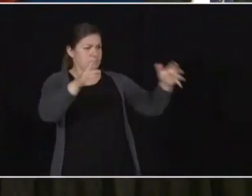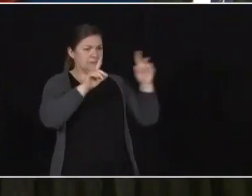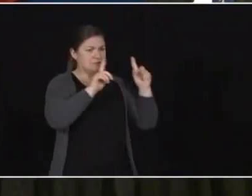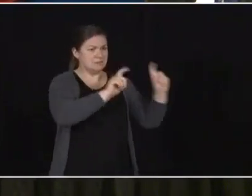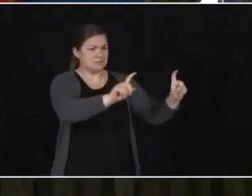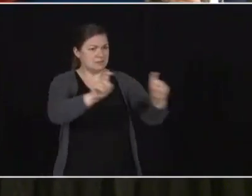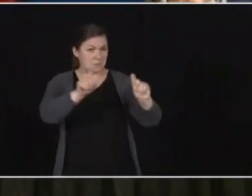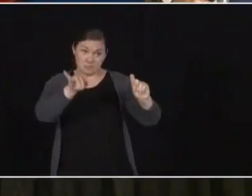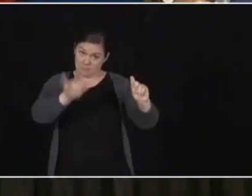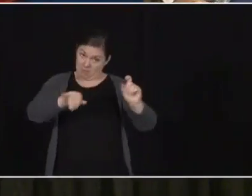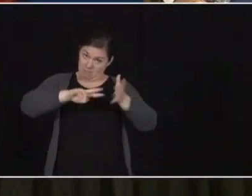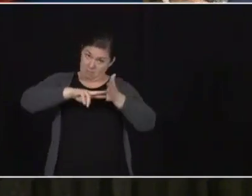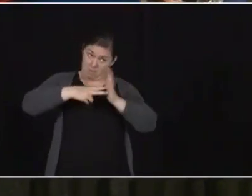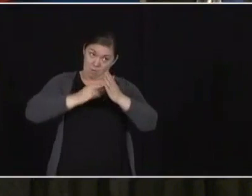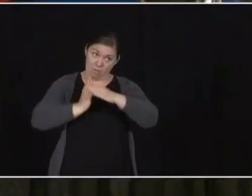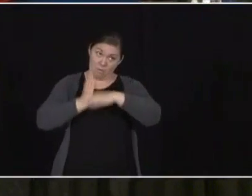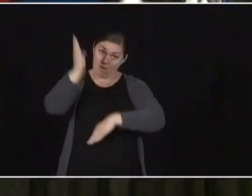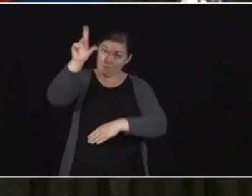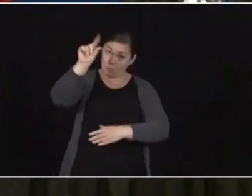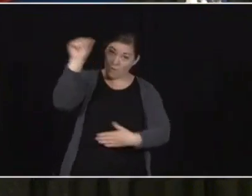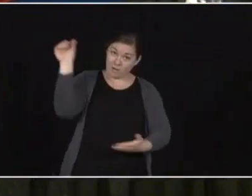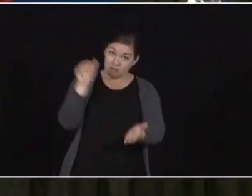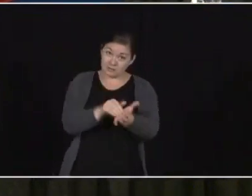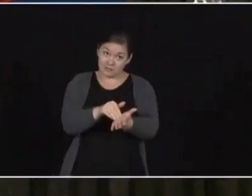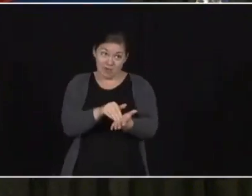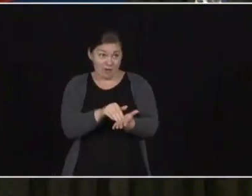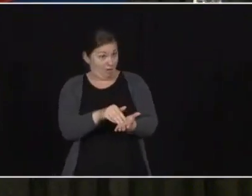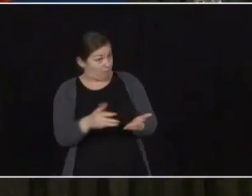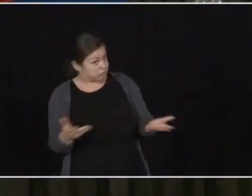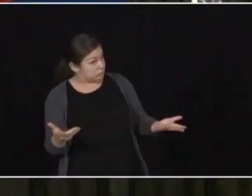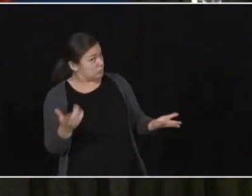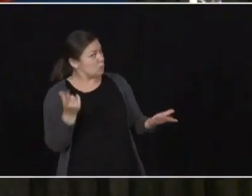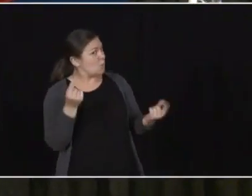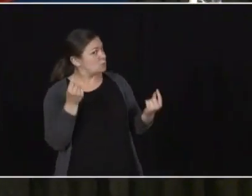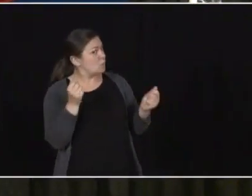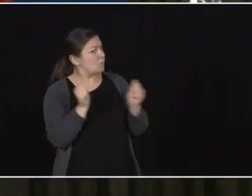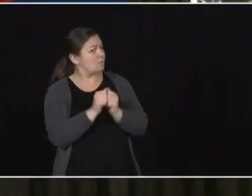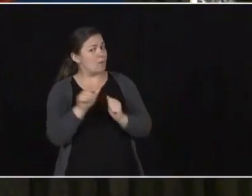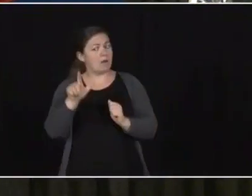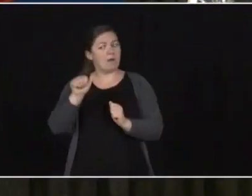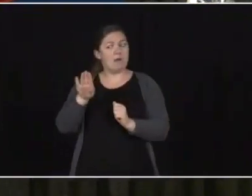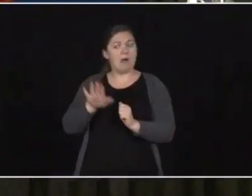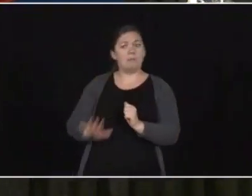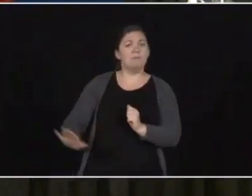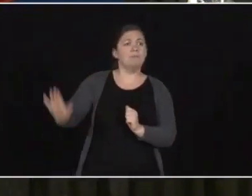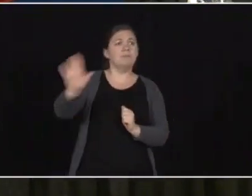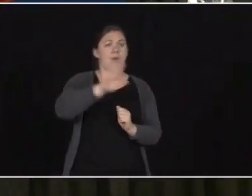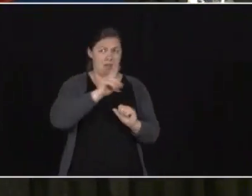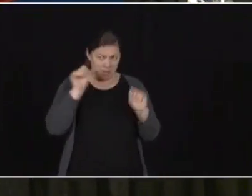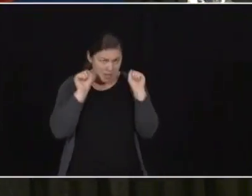are we going above the current capacity and expand the current capacity testing to whatever we are at now